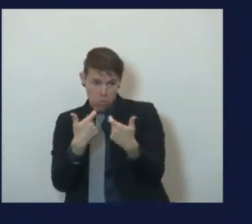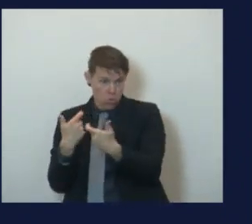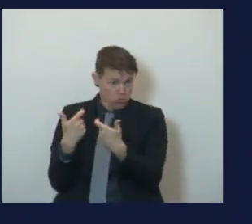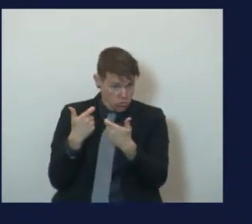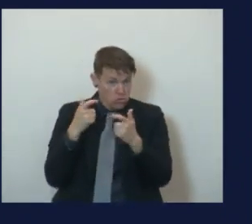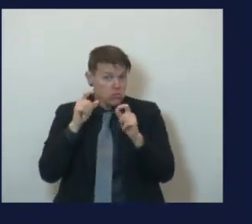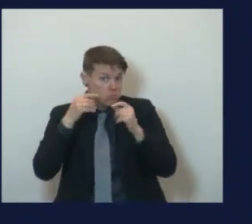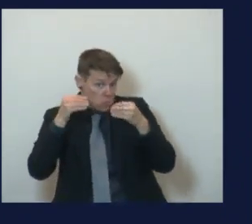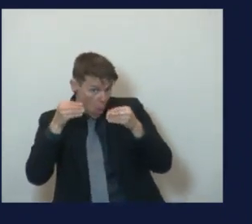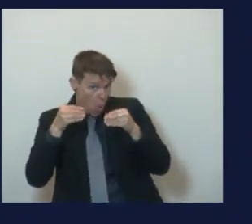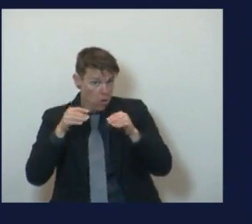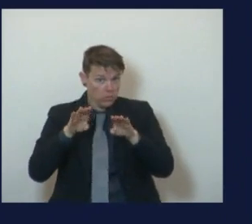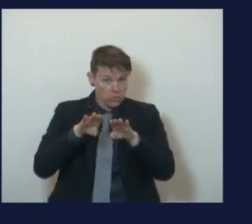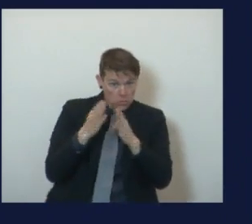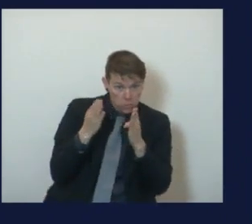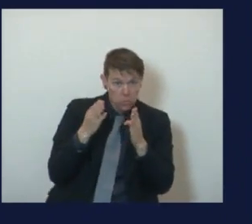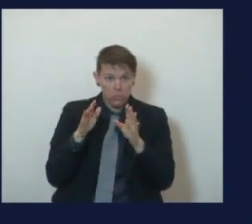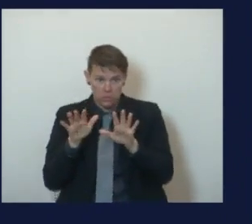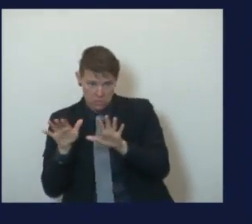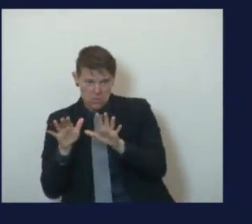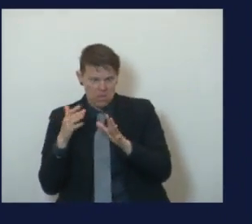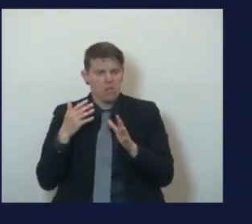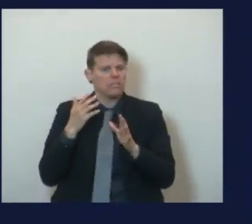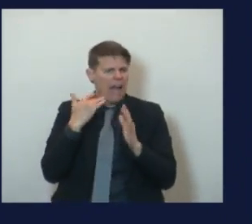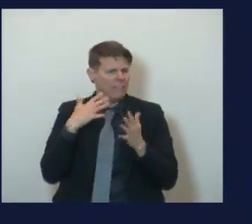WE ARE HOPING TO MID-MAY LOOK AT ALL RETAILERS.